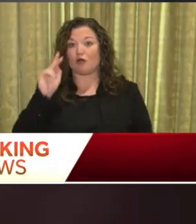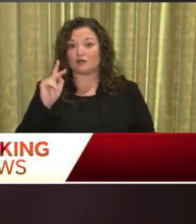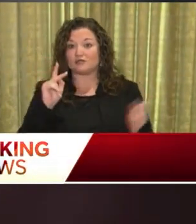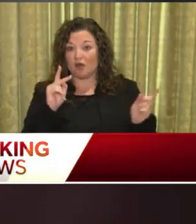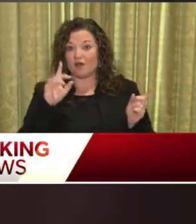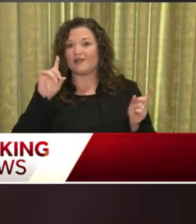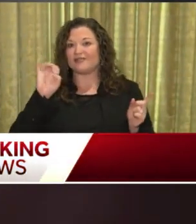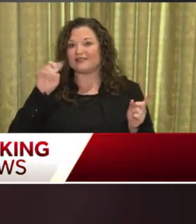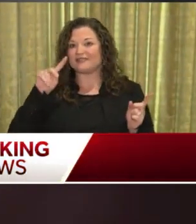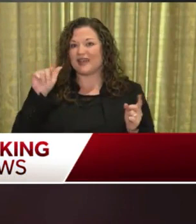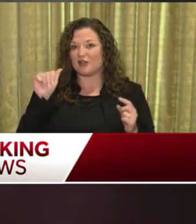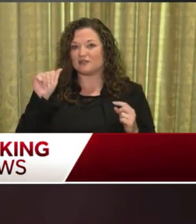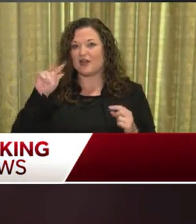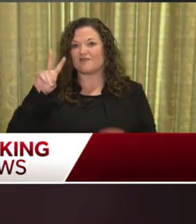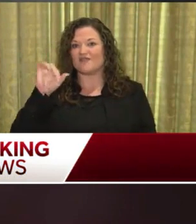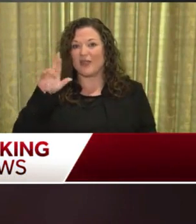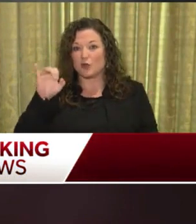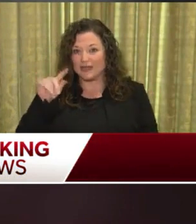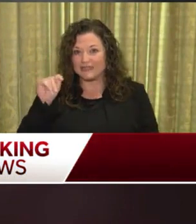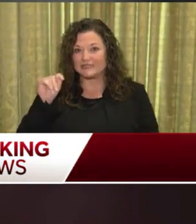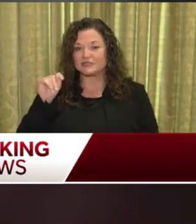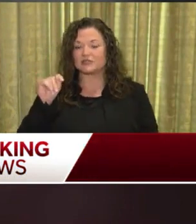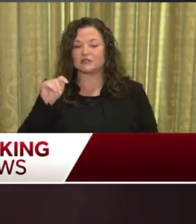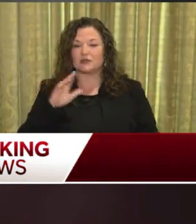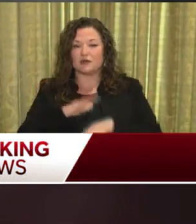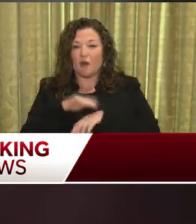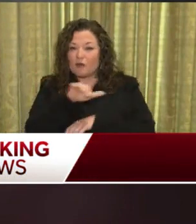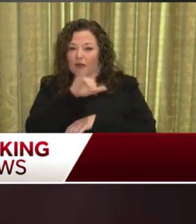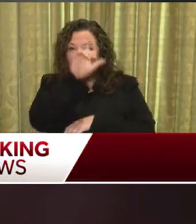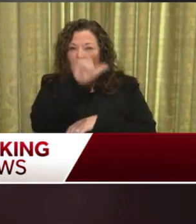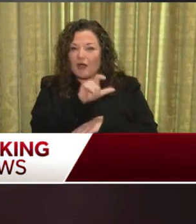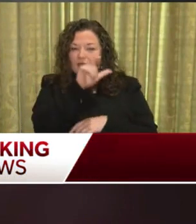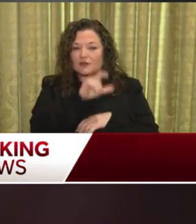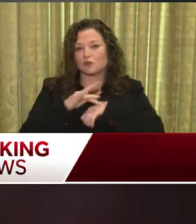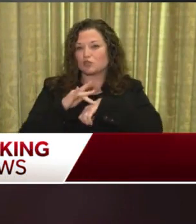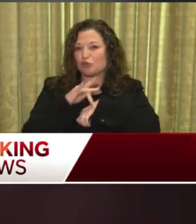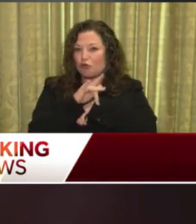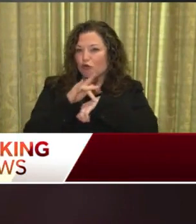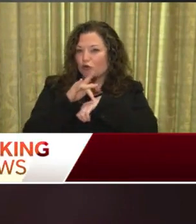FROM THE DELTA VARIANT AND IF YOU LOOK HERE IT SWSHO THE